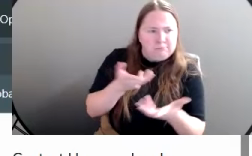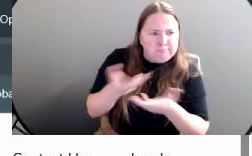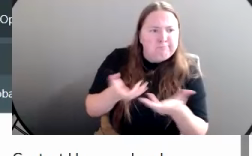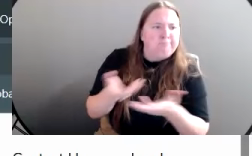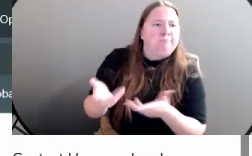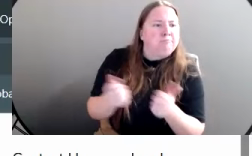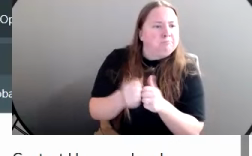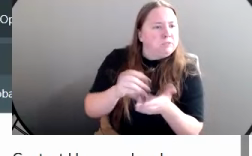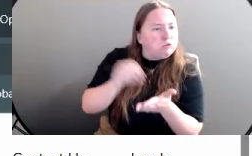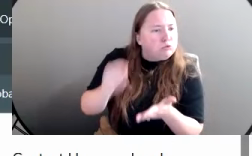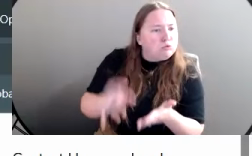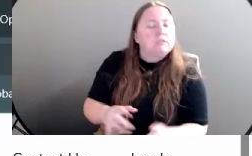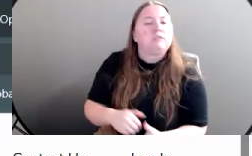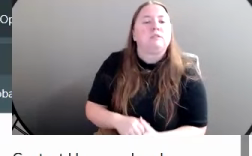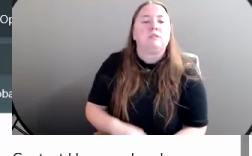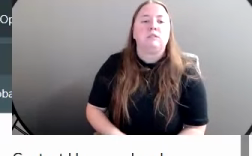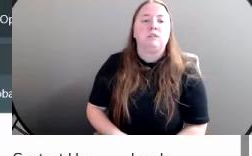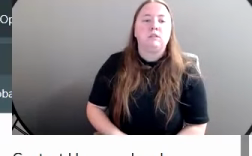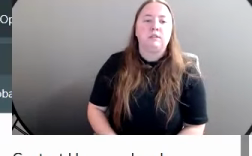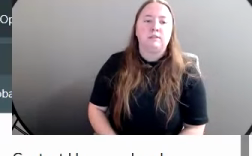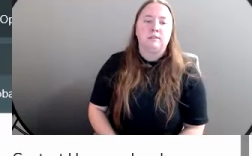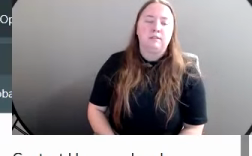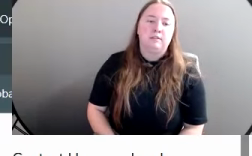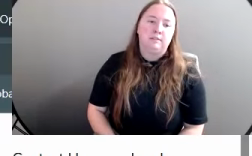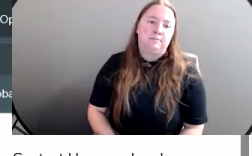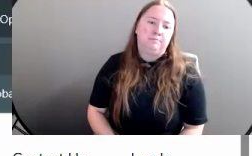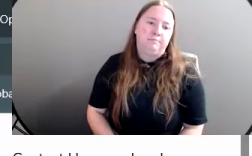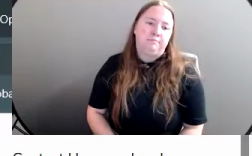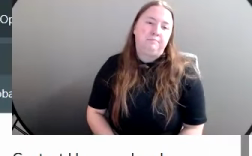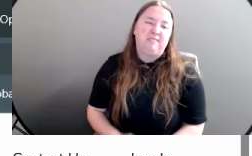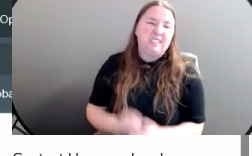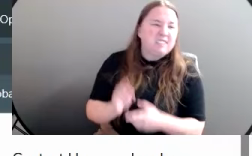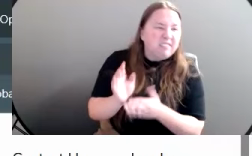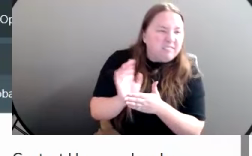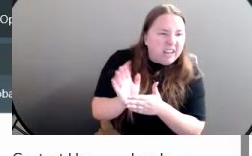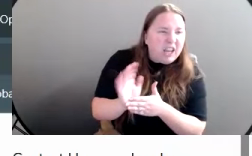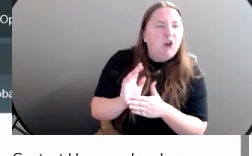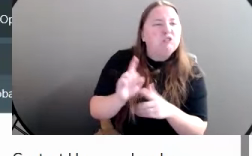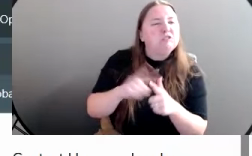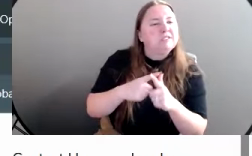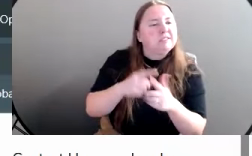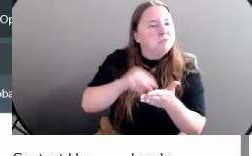where there's videos, and then the students can, practice